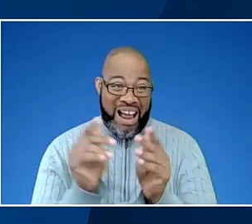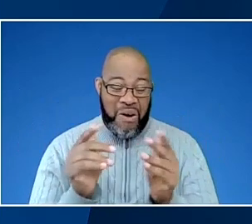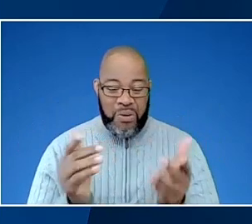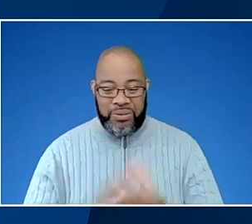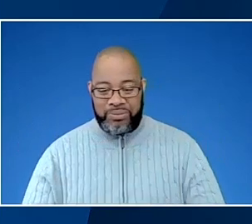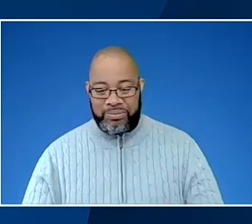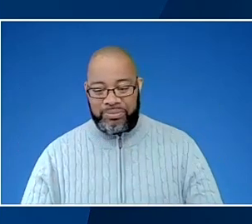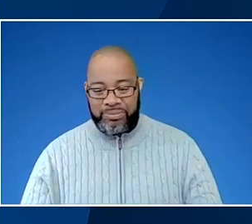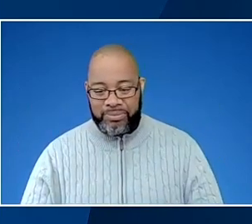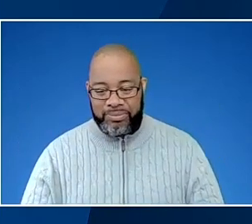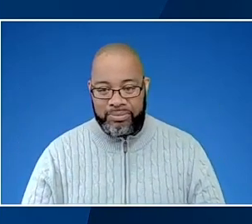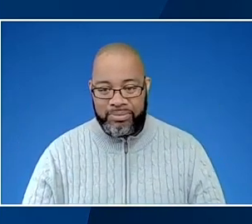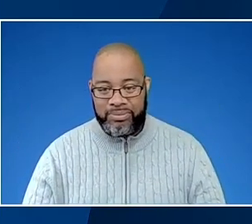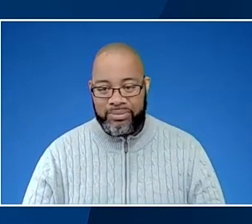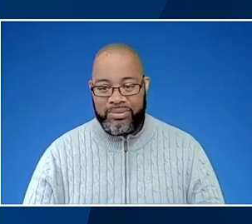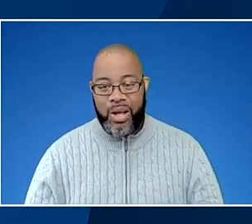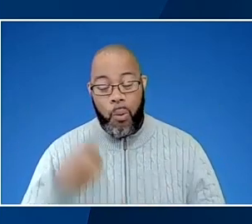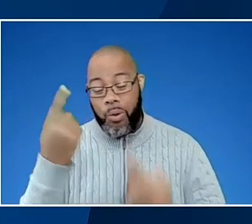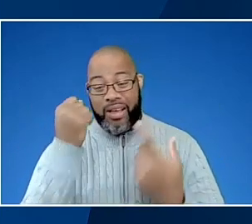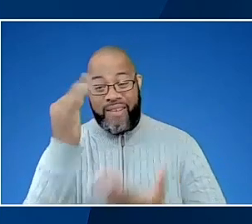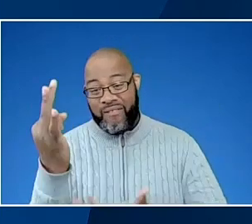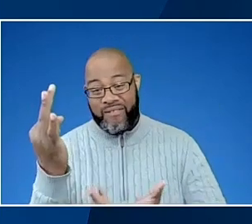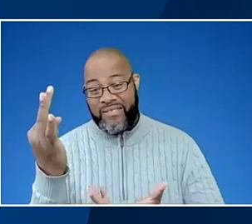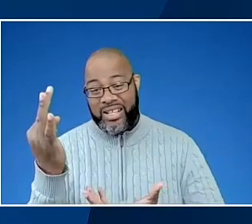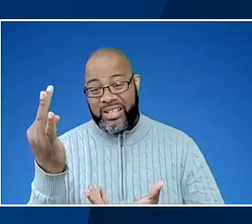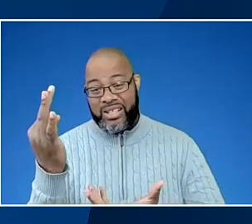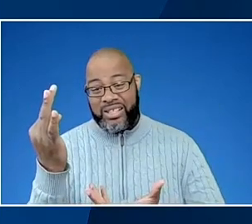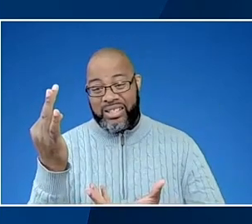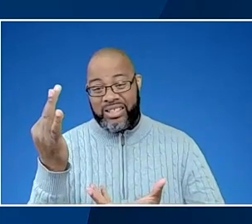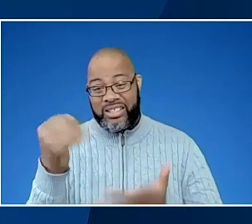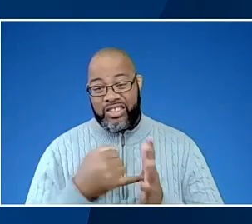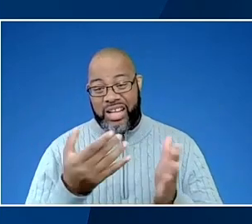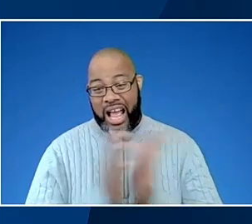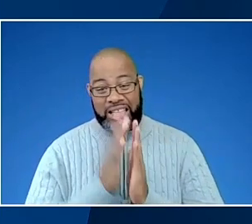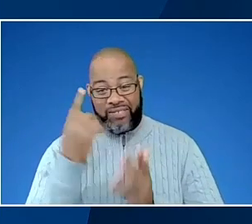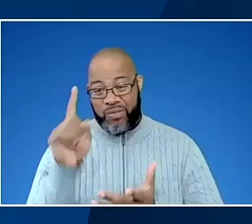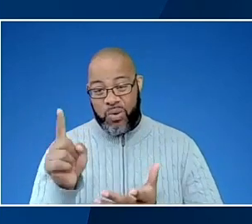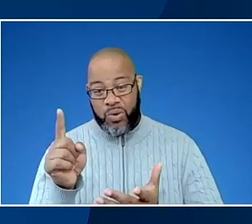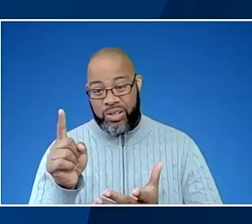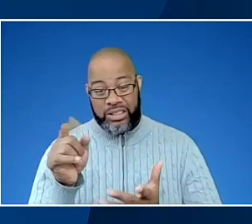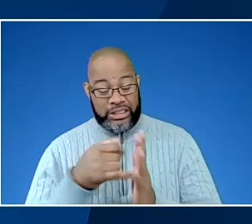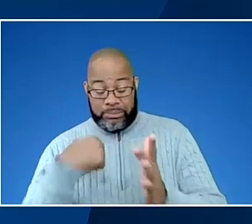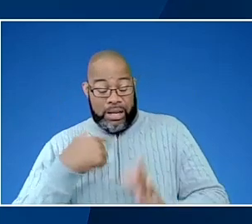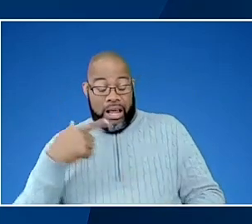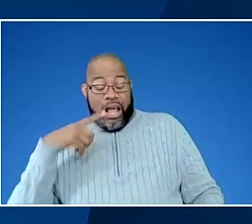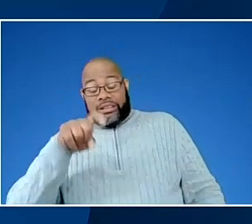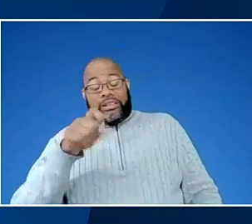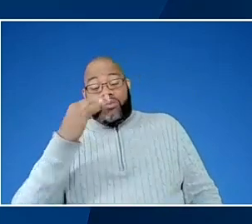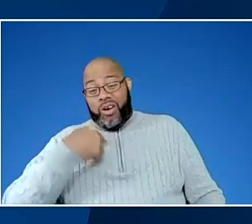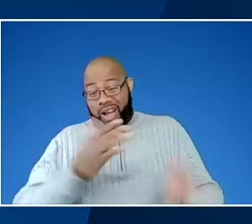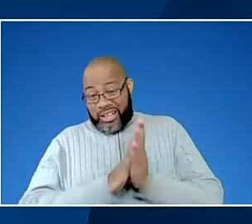Well, I'm wondering if we're just asking for, and this is just me asking if we're asking for if there's general support